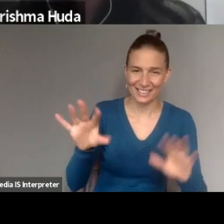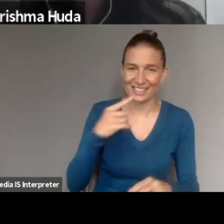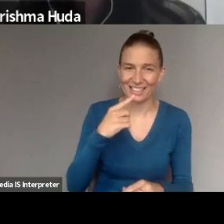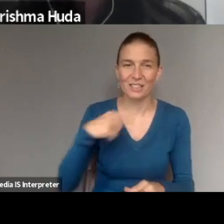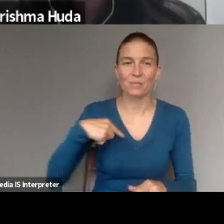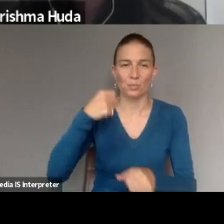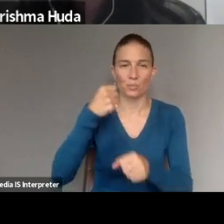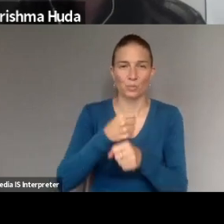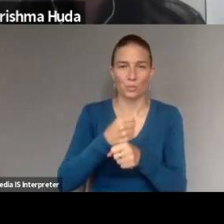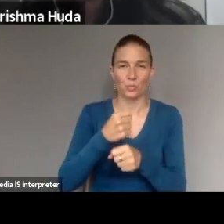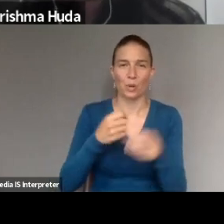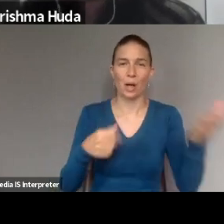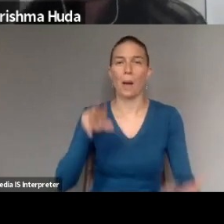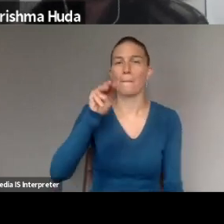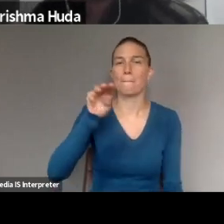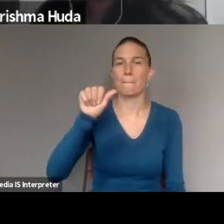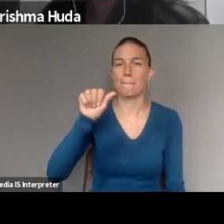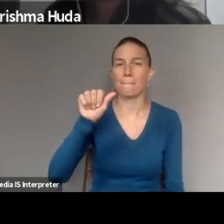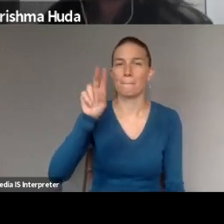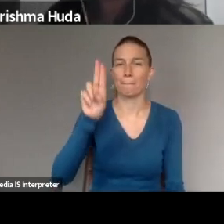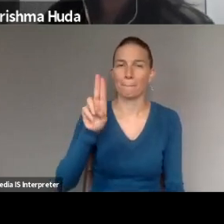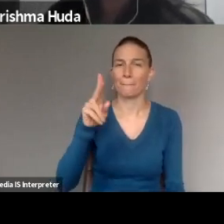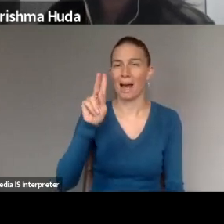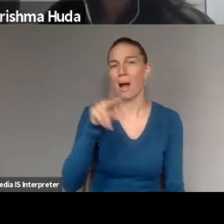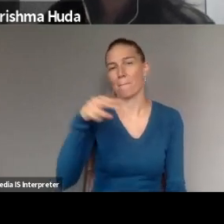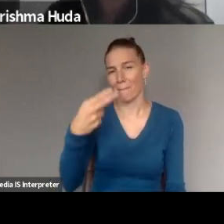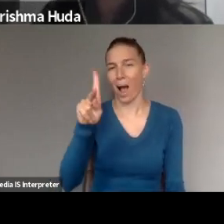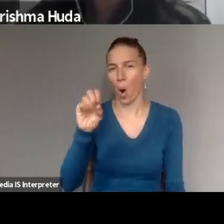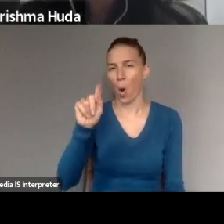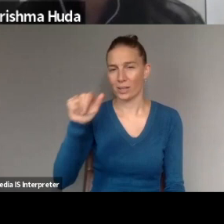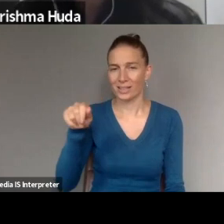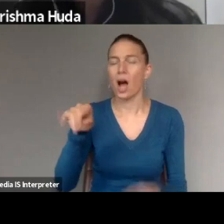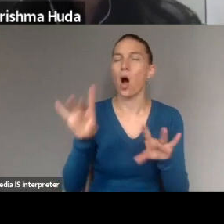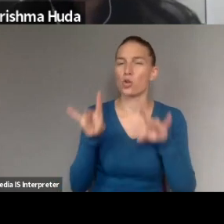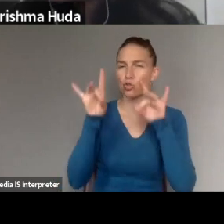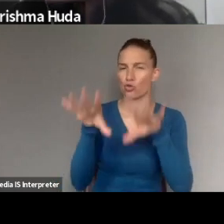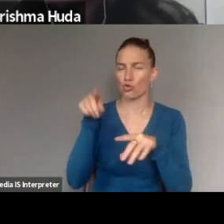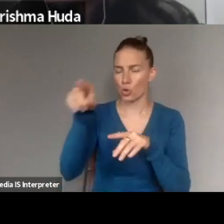[unintelligible] is an Australian funded government programme supporting the government of Indonesia